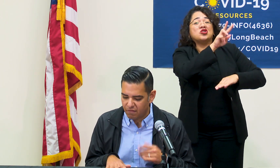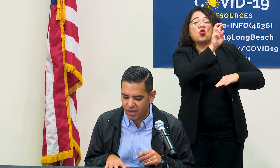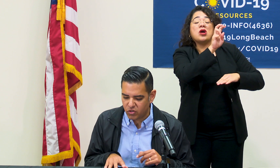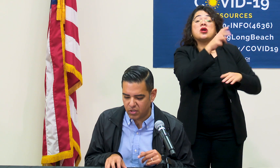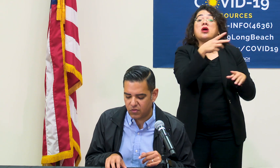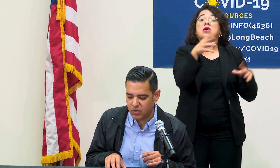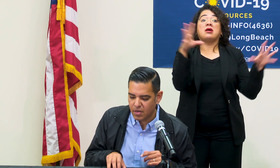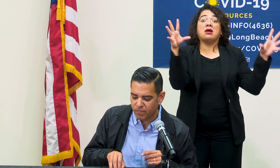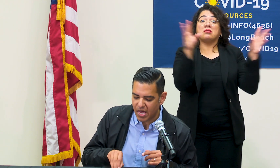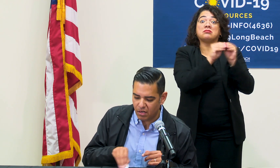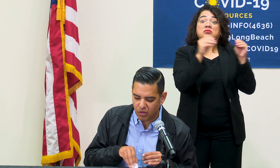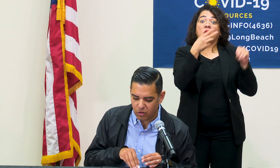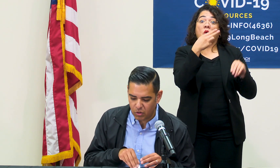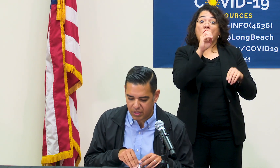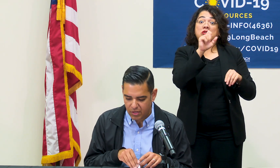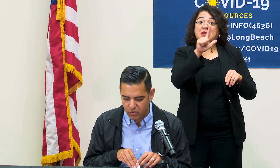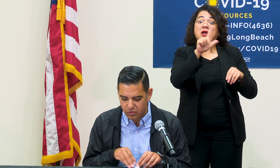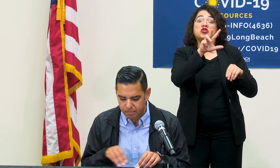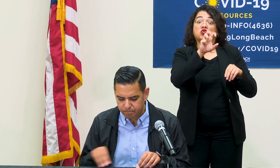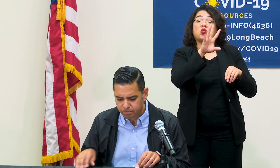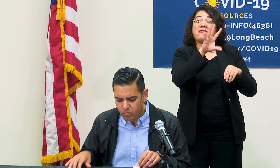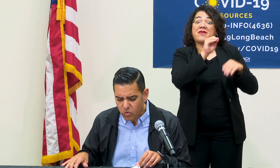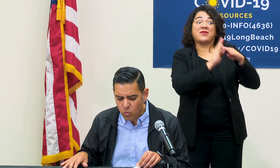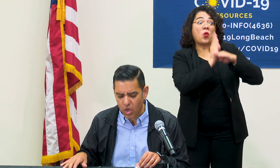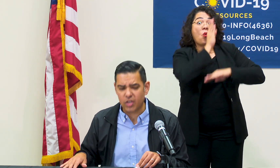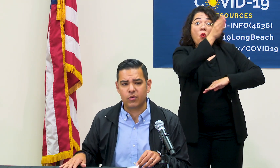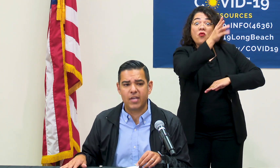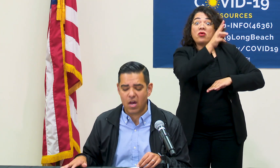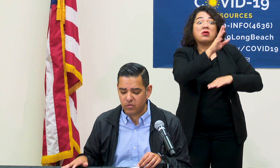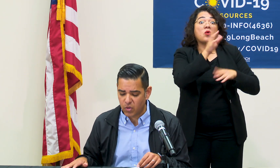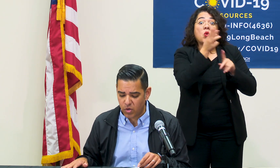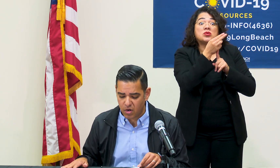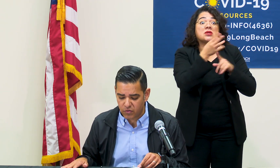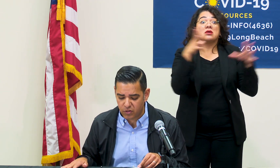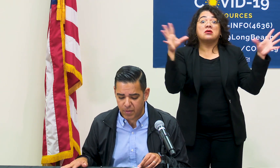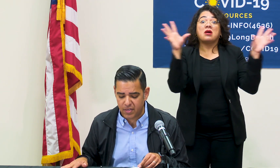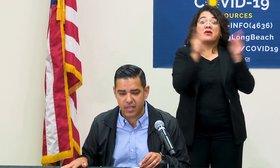conventions and in other locations. We also announced that we are suspending